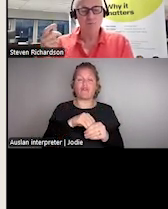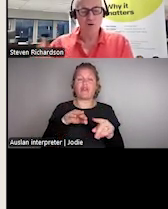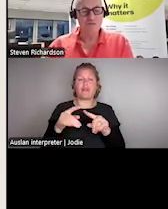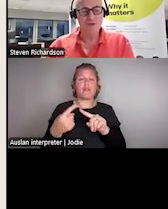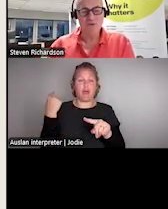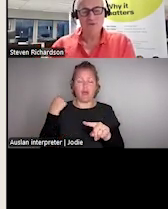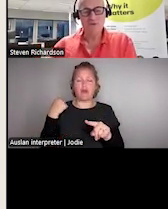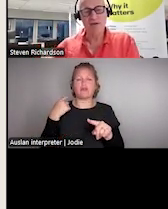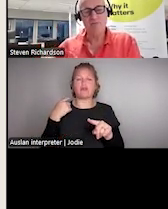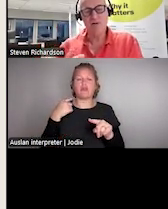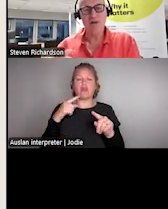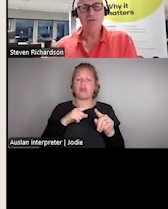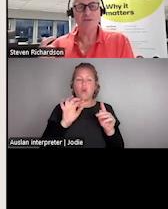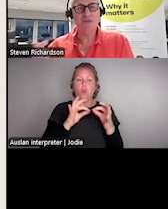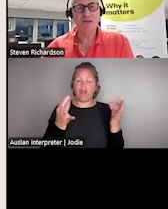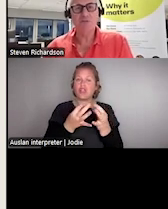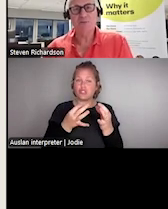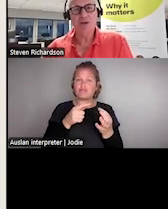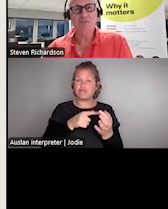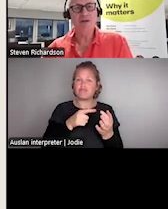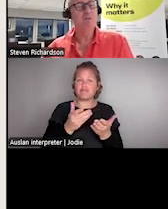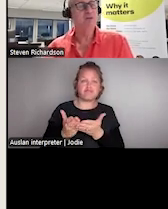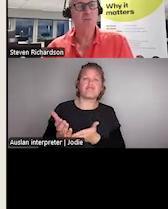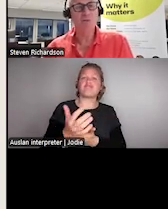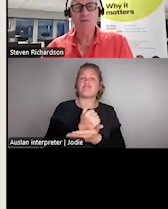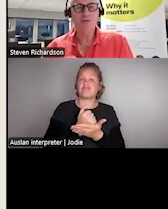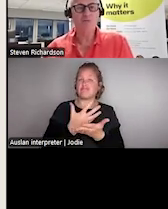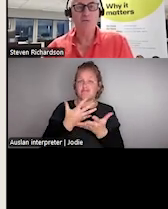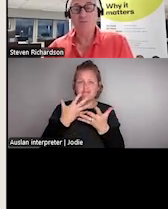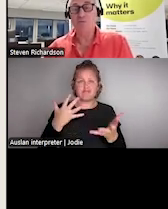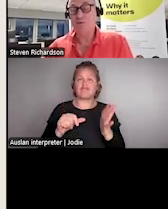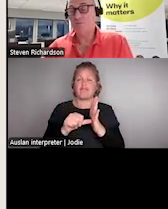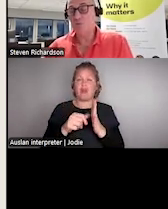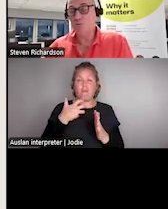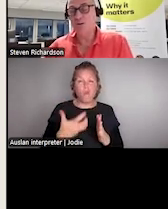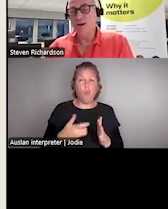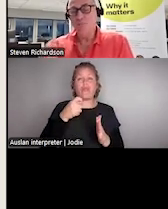organisations have raised a significant amount of money. More than they thought they have occurred.